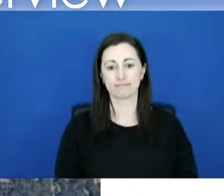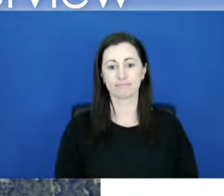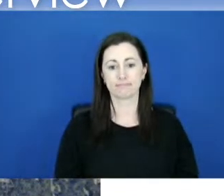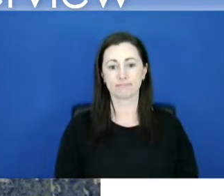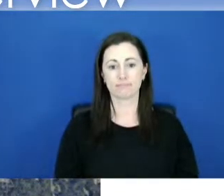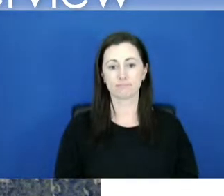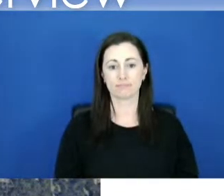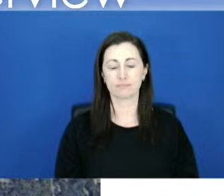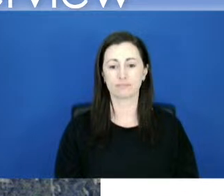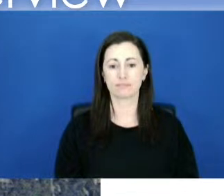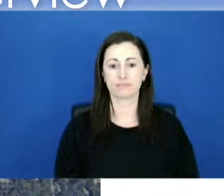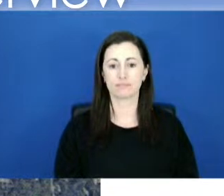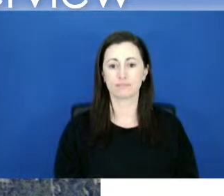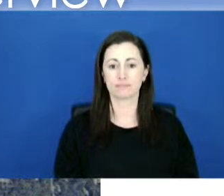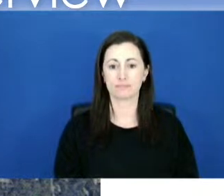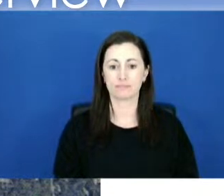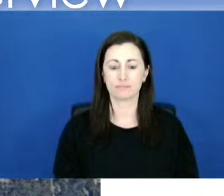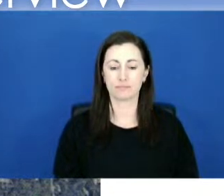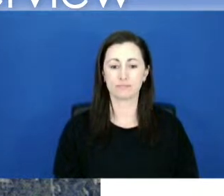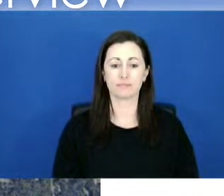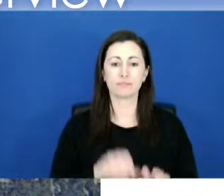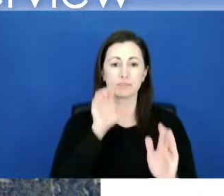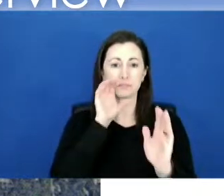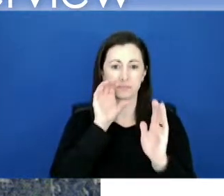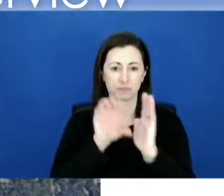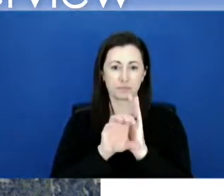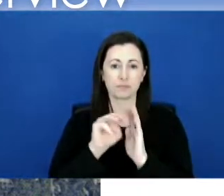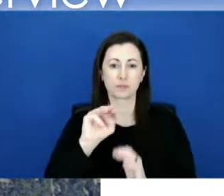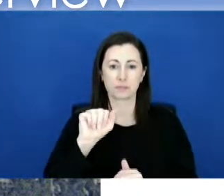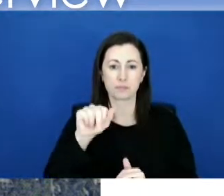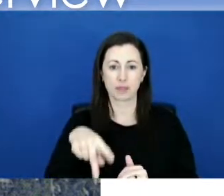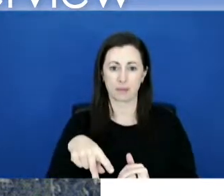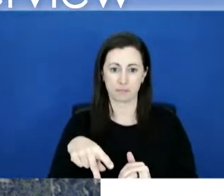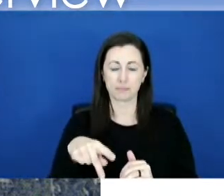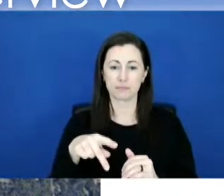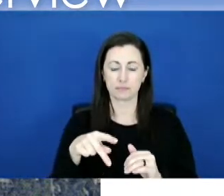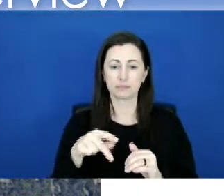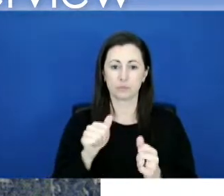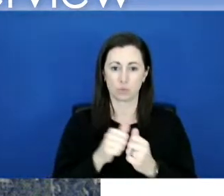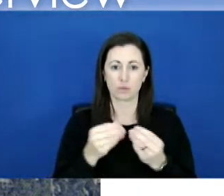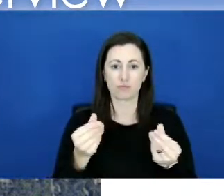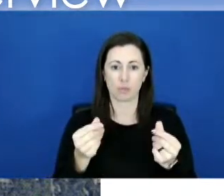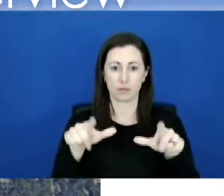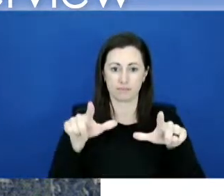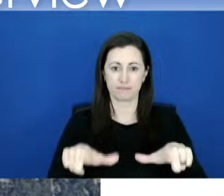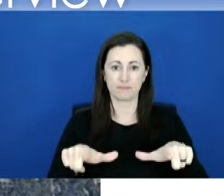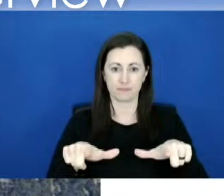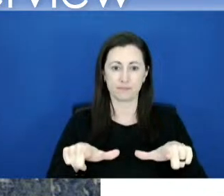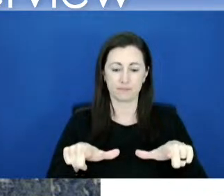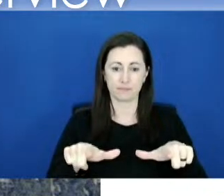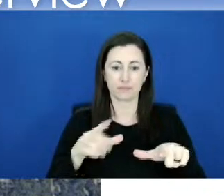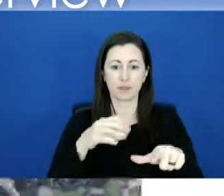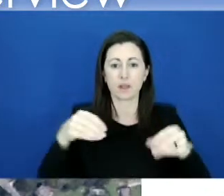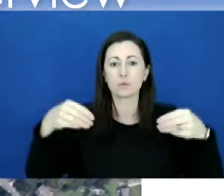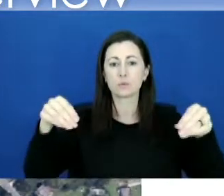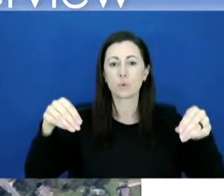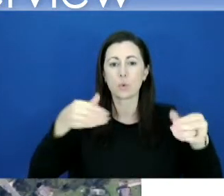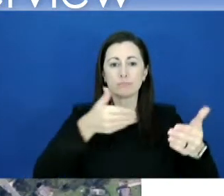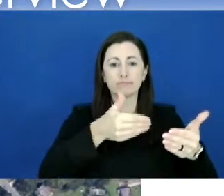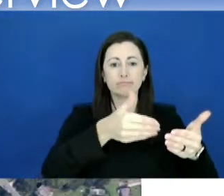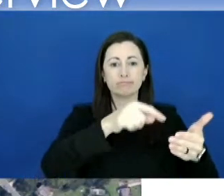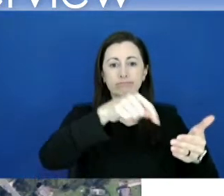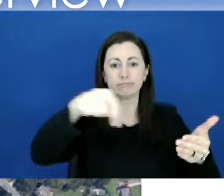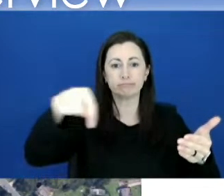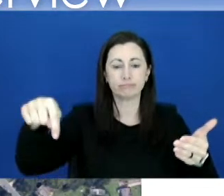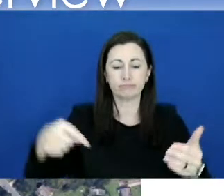TWO PICTURES OF THE INTERIOR.